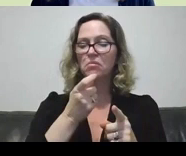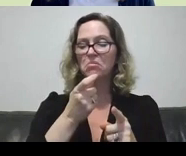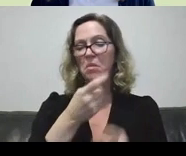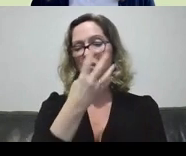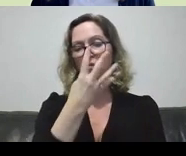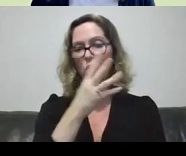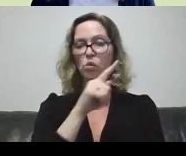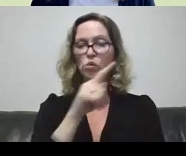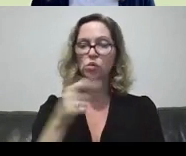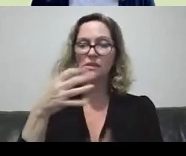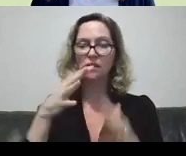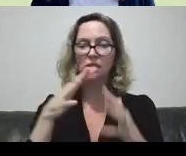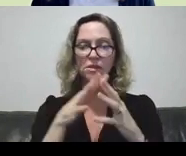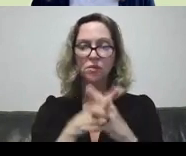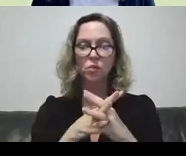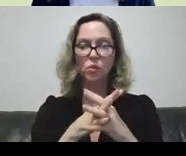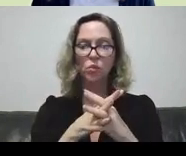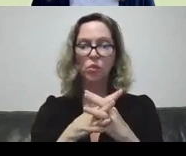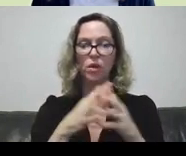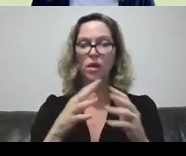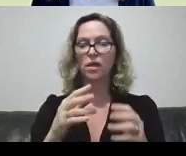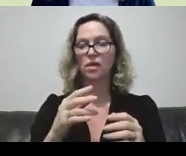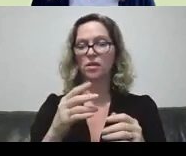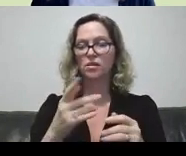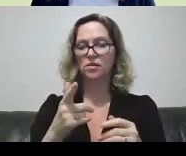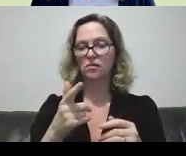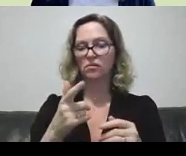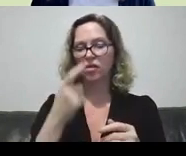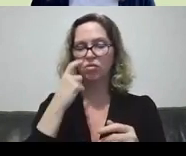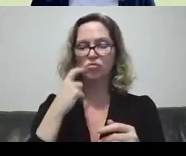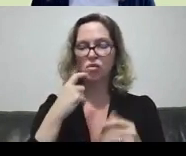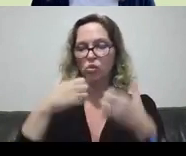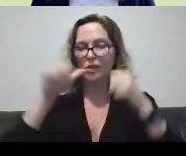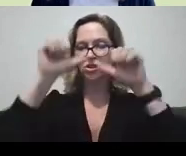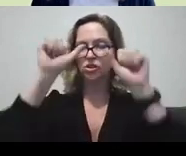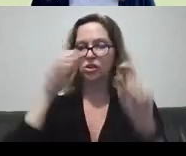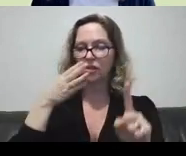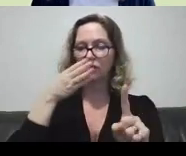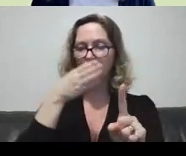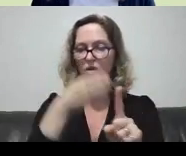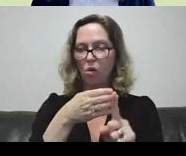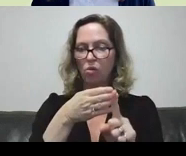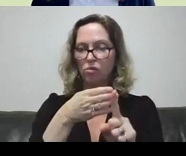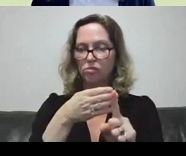or at stages of therapy goals when they're achieving their goals and